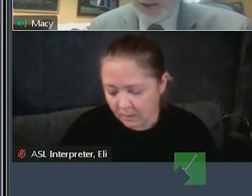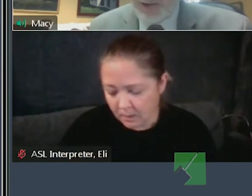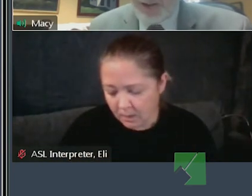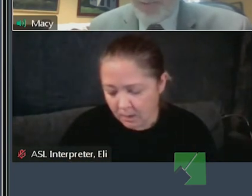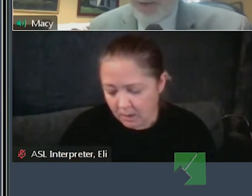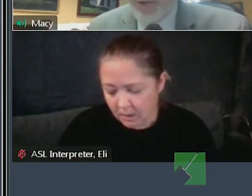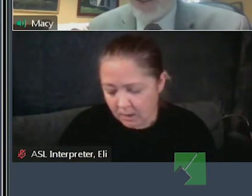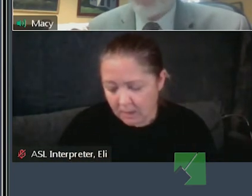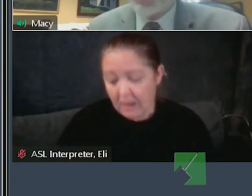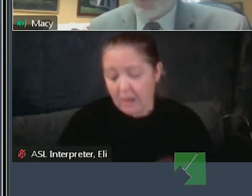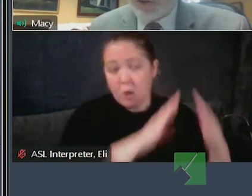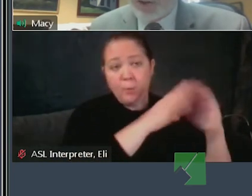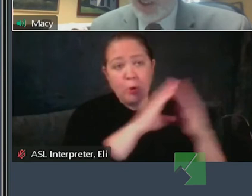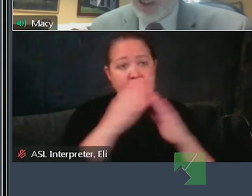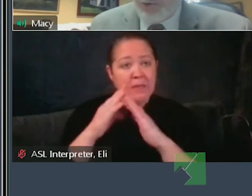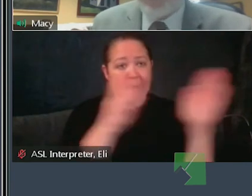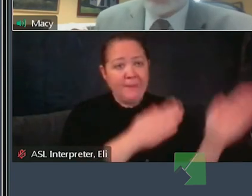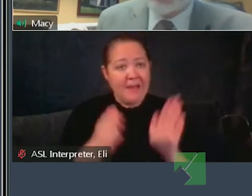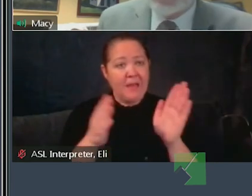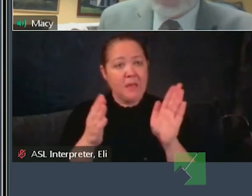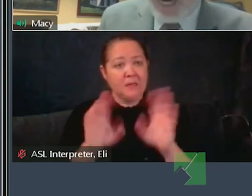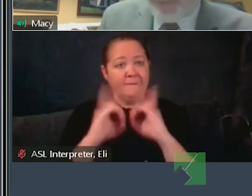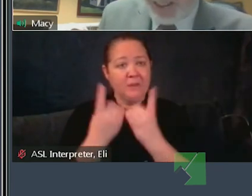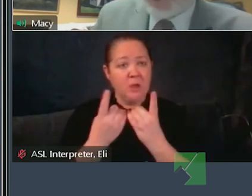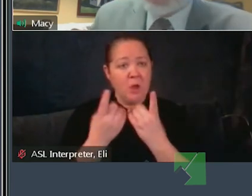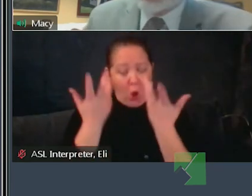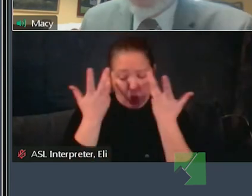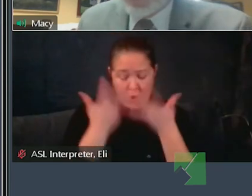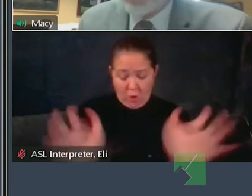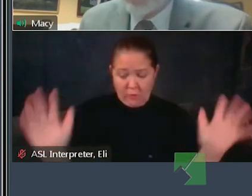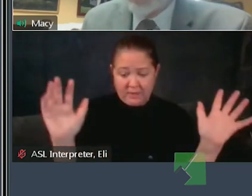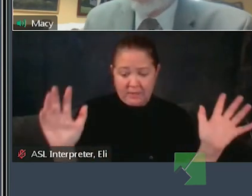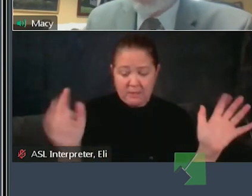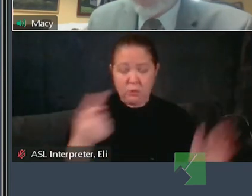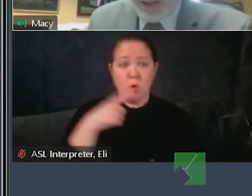The community plan, he was already told us unequivocally, this application does not the, the,